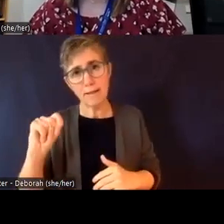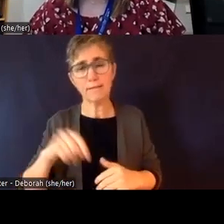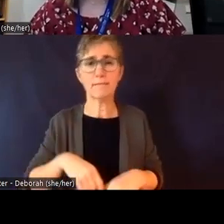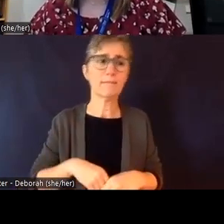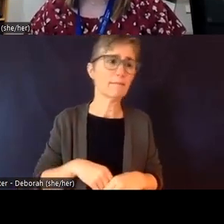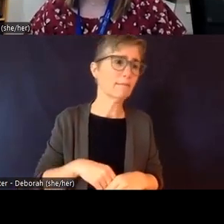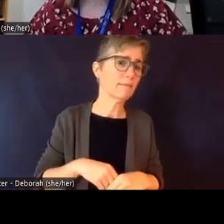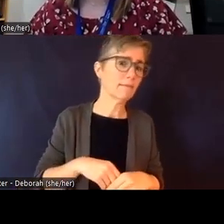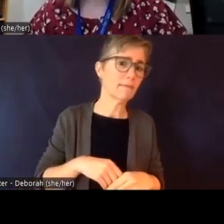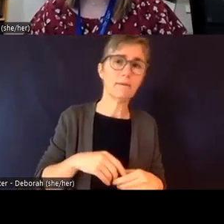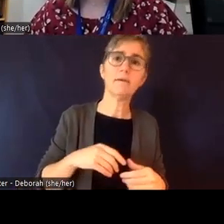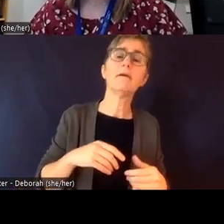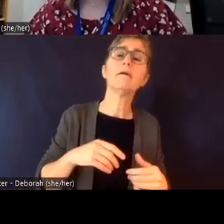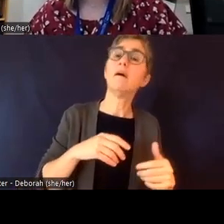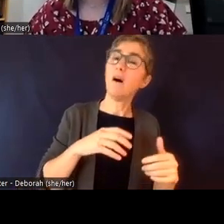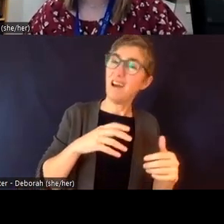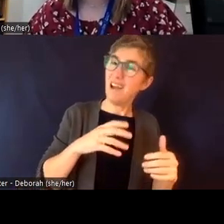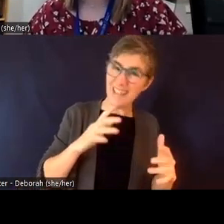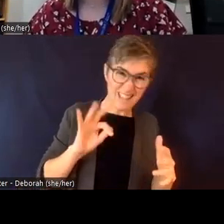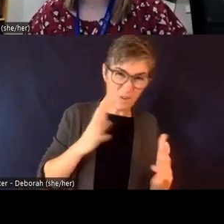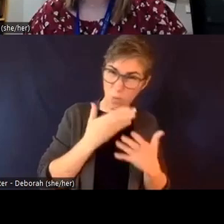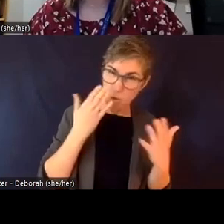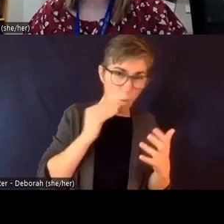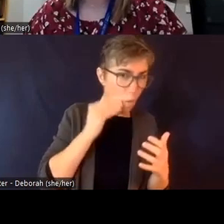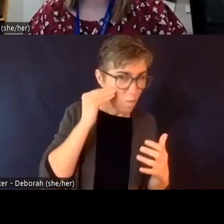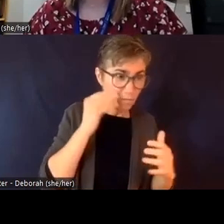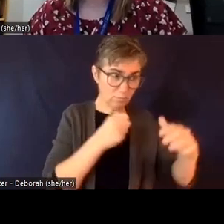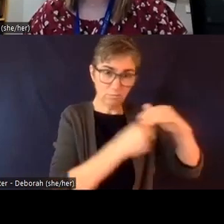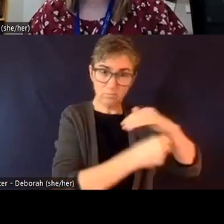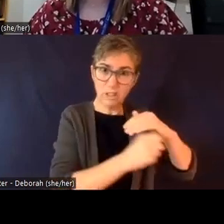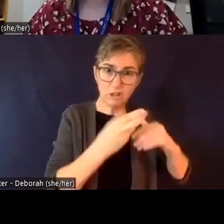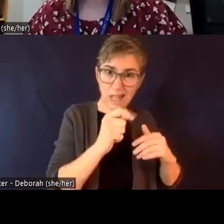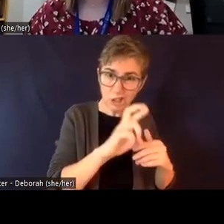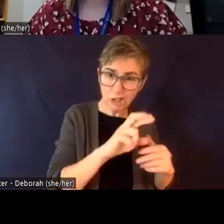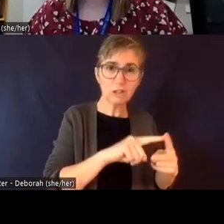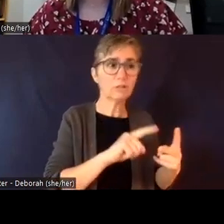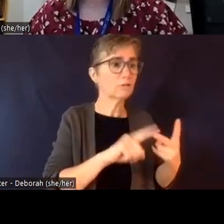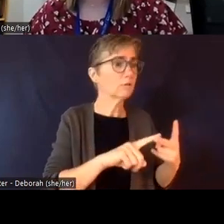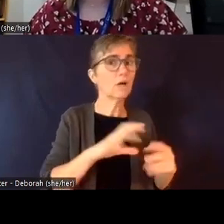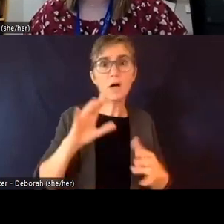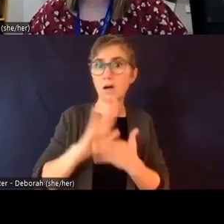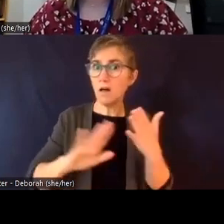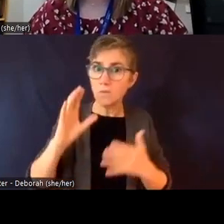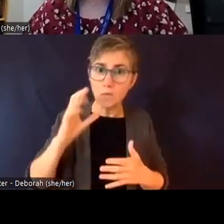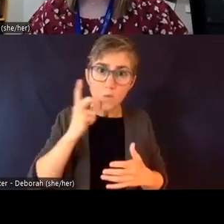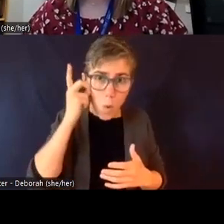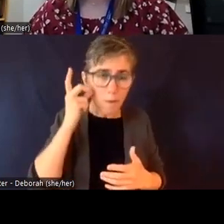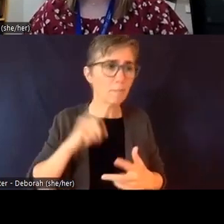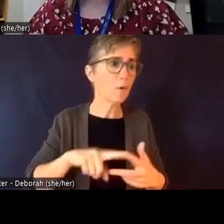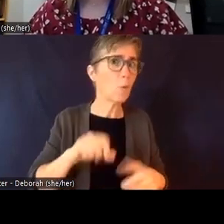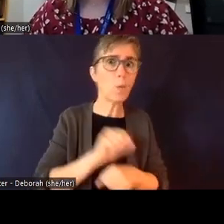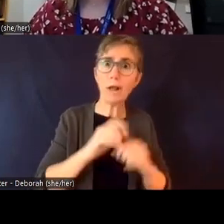homeless shelters, boarding houses or recovery houses, college dorms, work camps. It does not